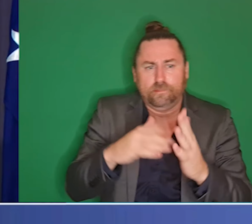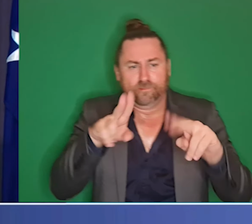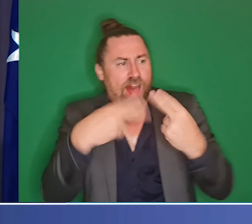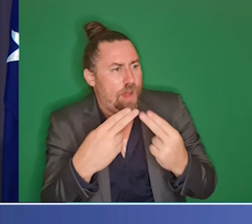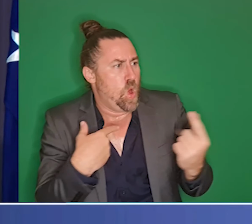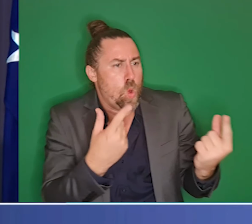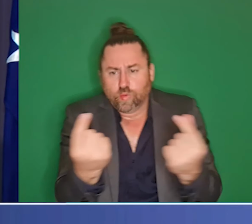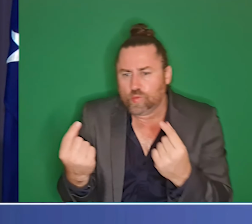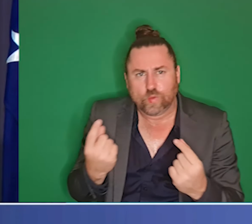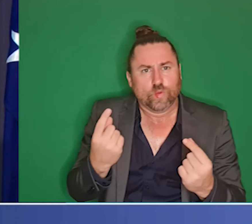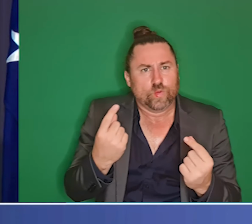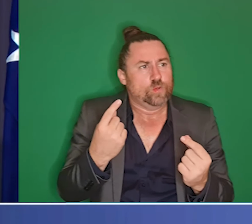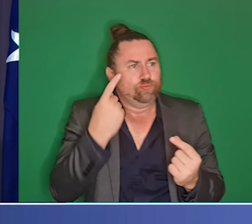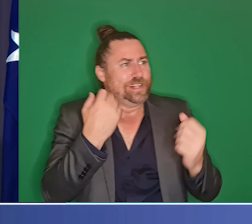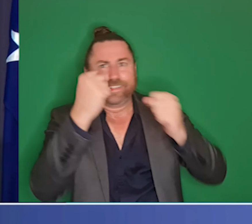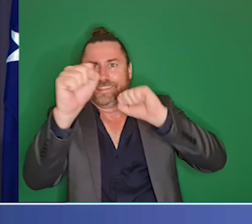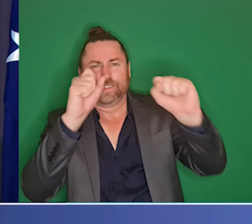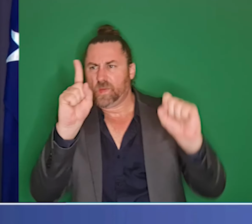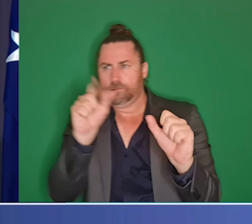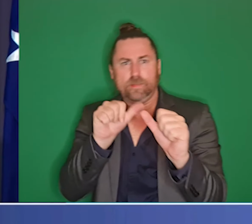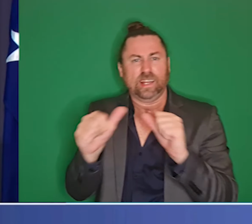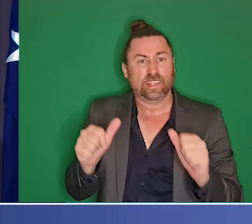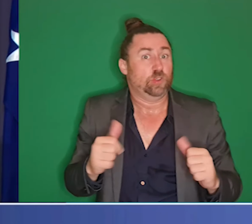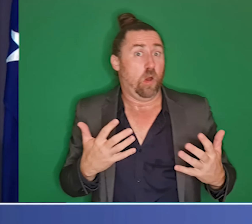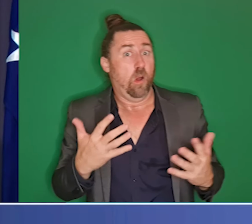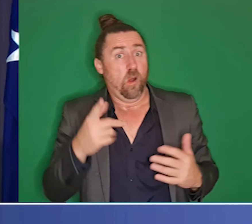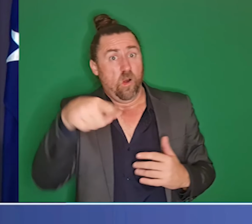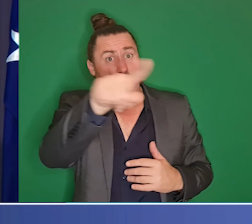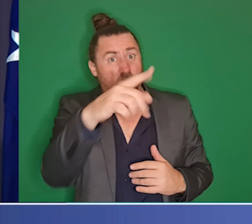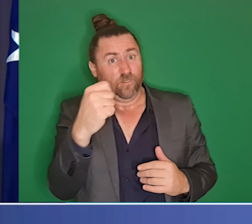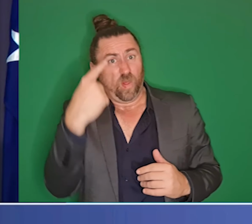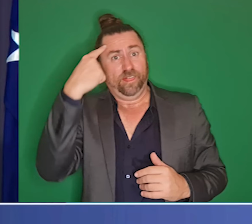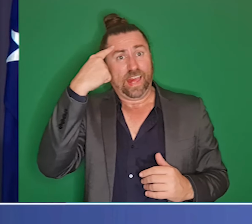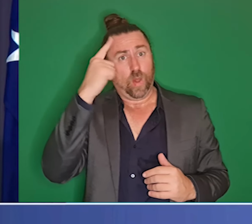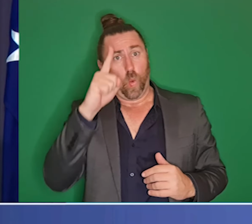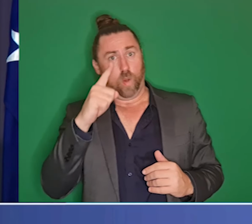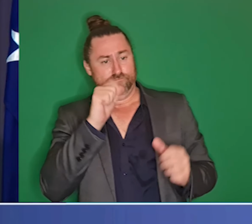And we all have an ability to consider what to do during this pandemic.